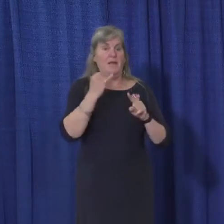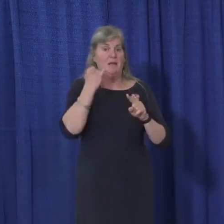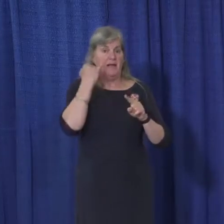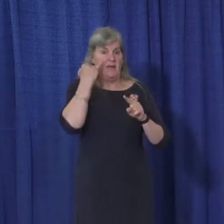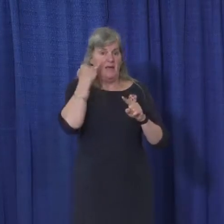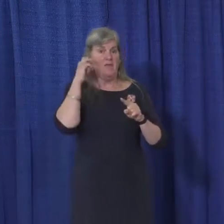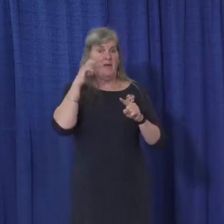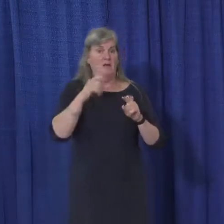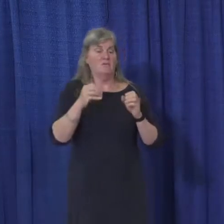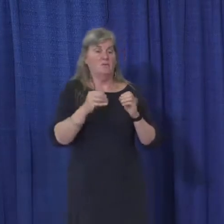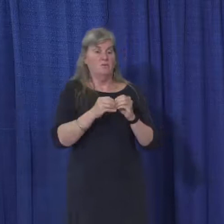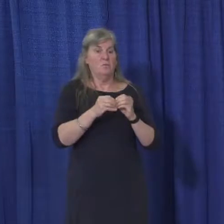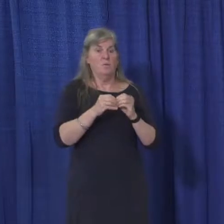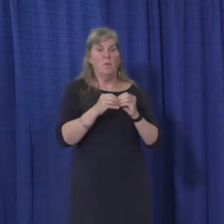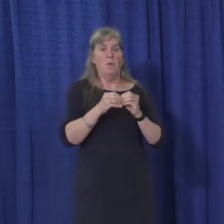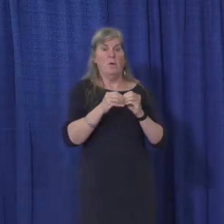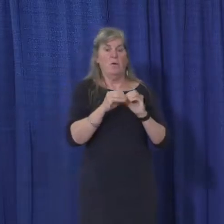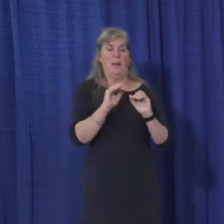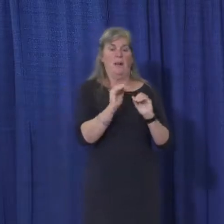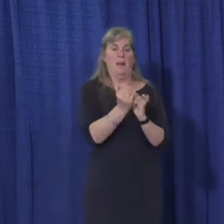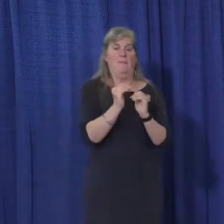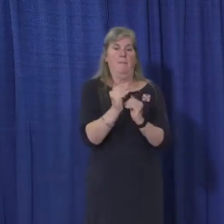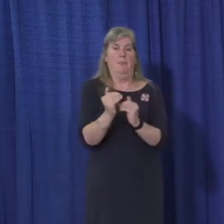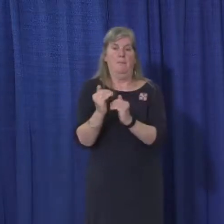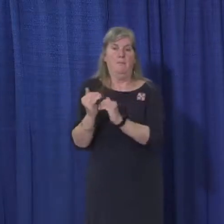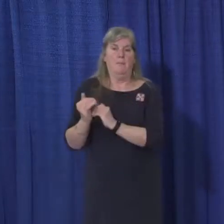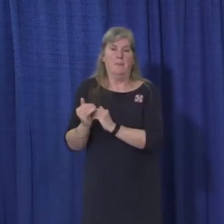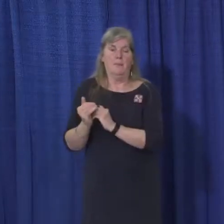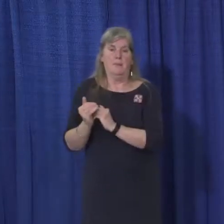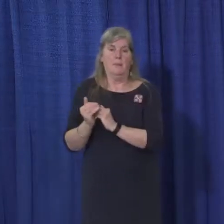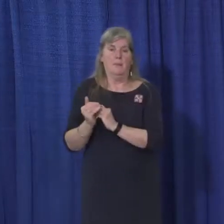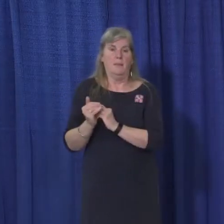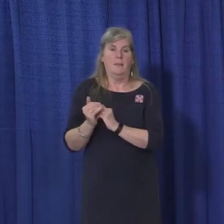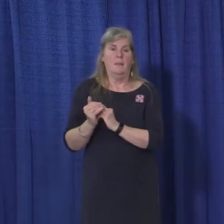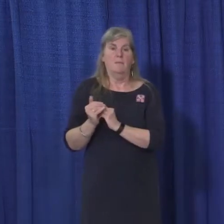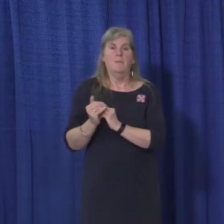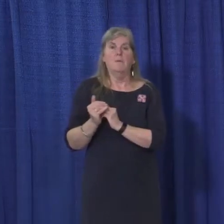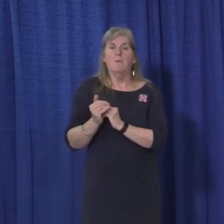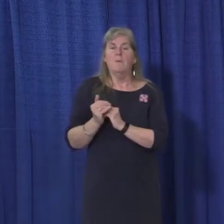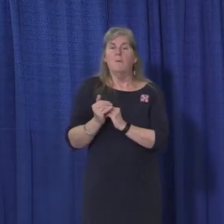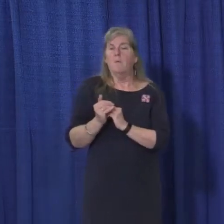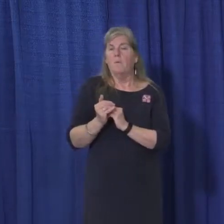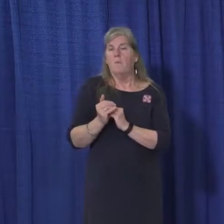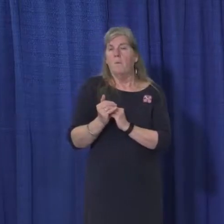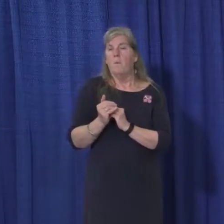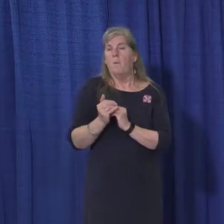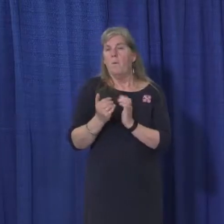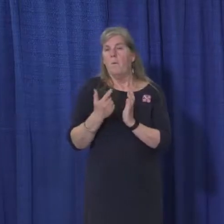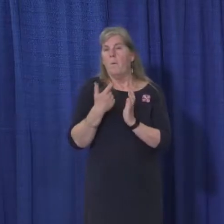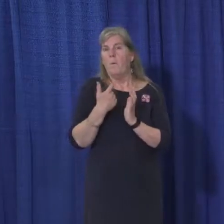go into a more restricted state what are the indicators, and one